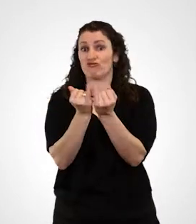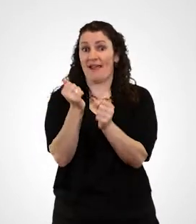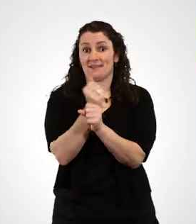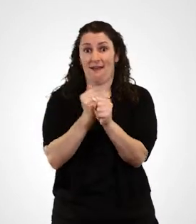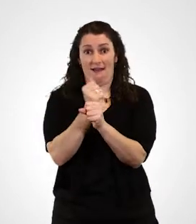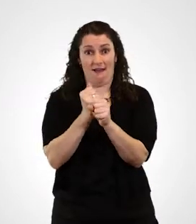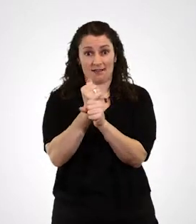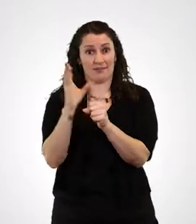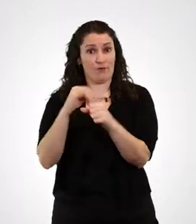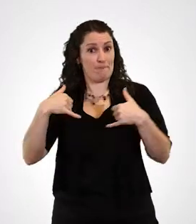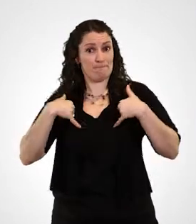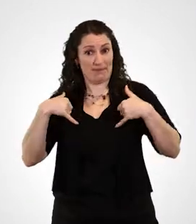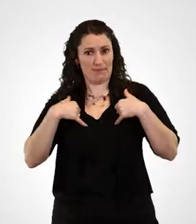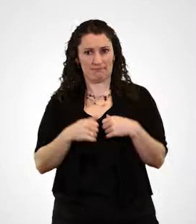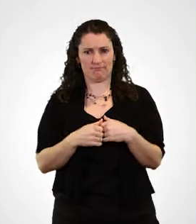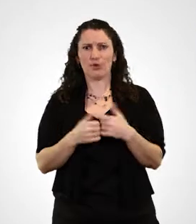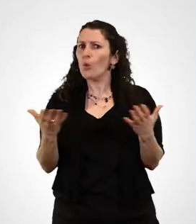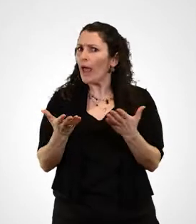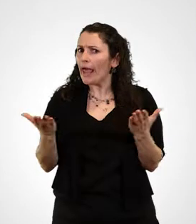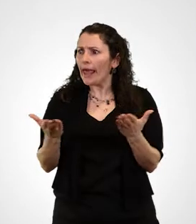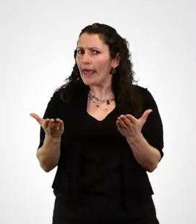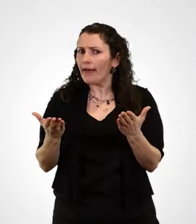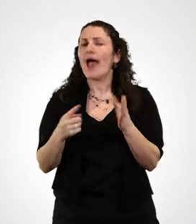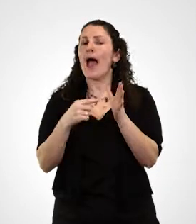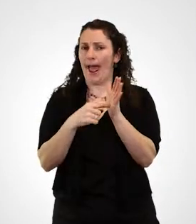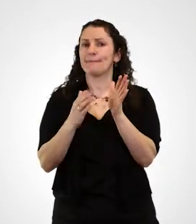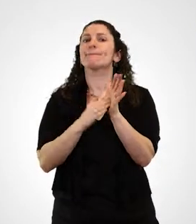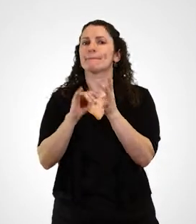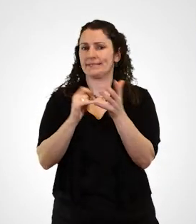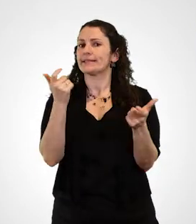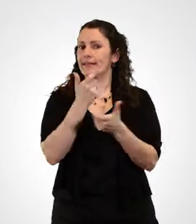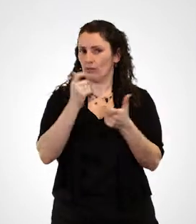They are at Miss Giggle's house.